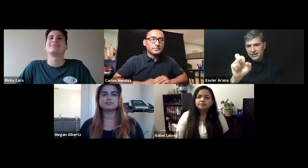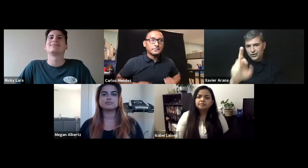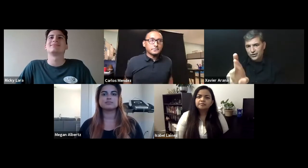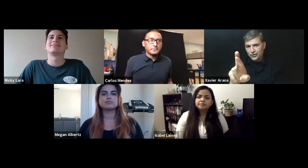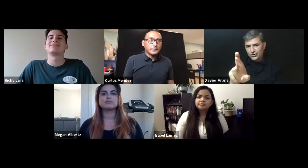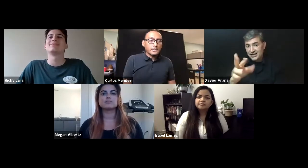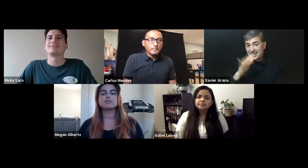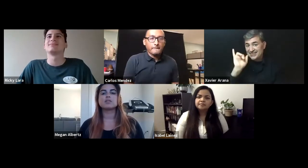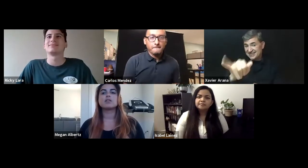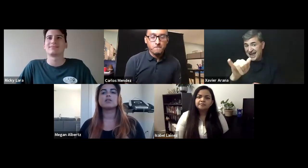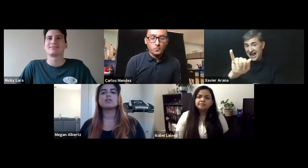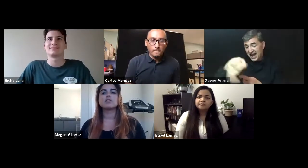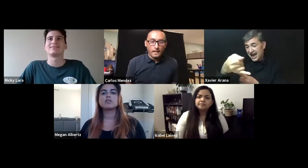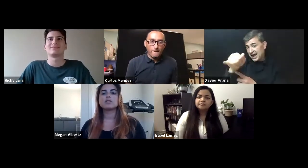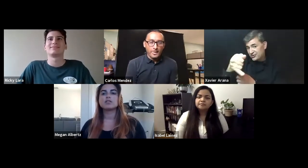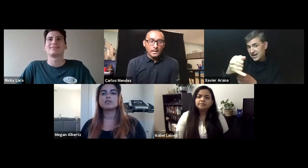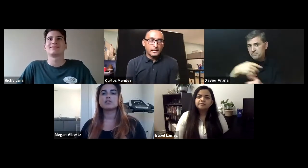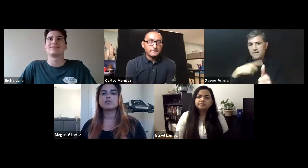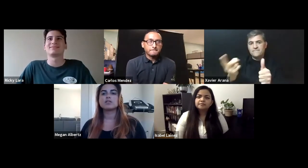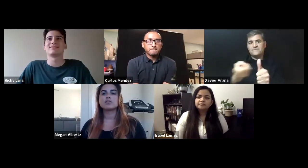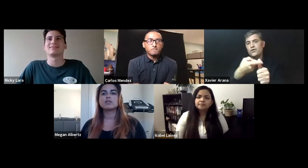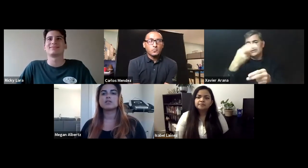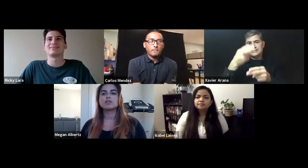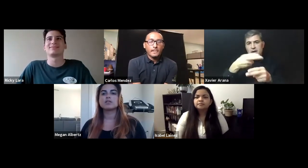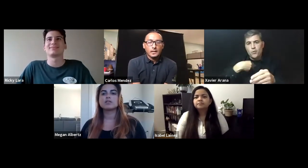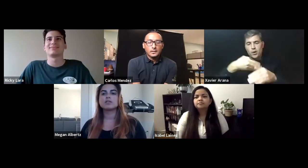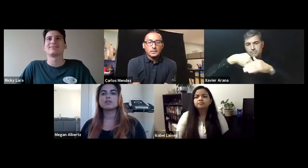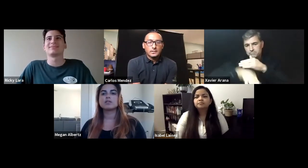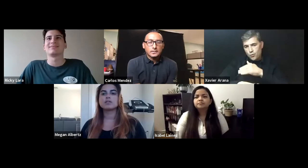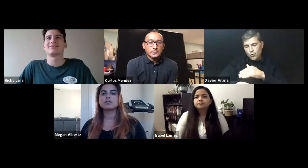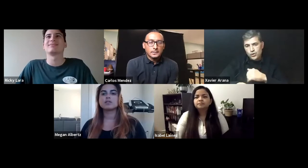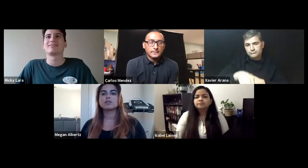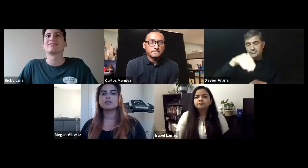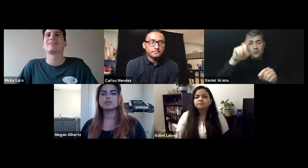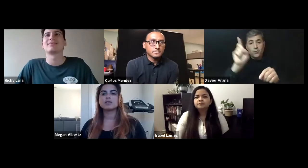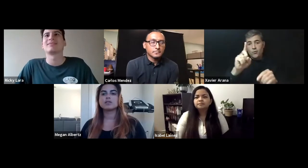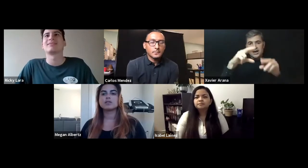Now, the "J" in English sounds like...